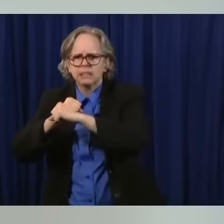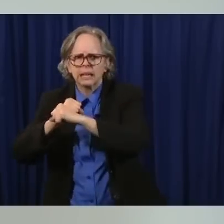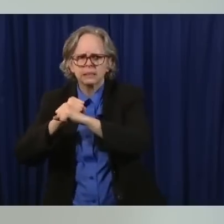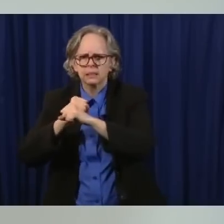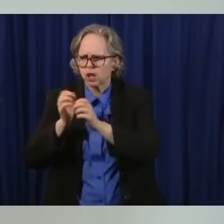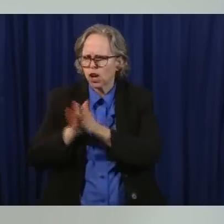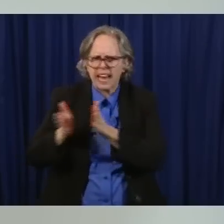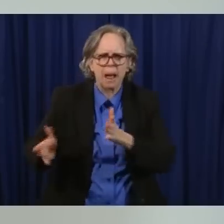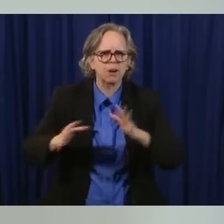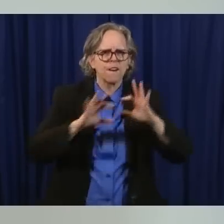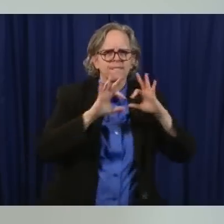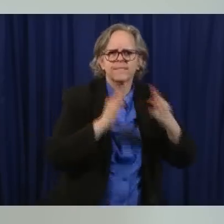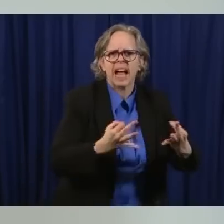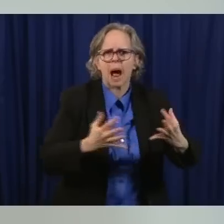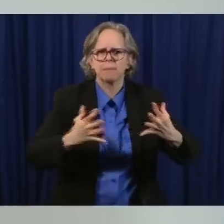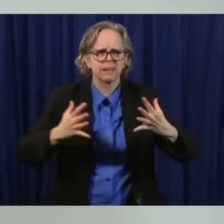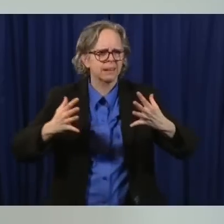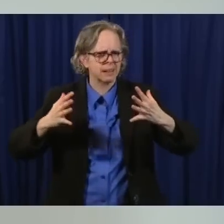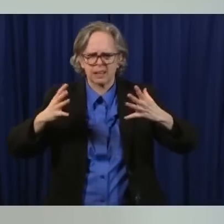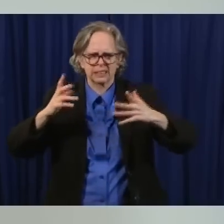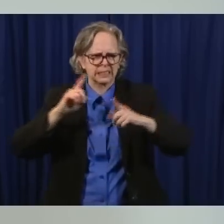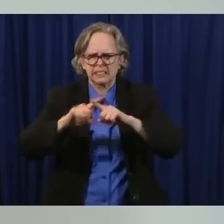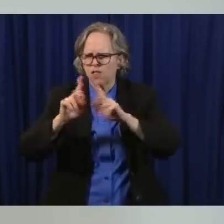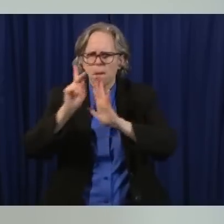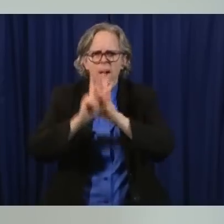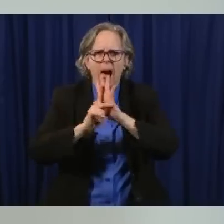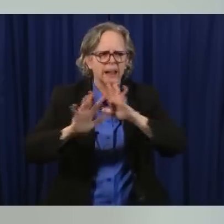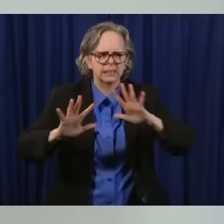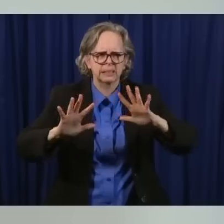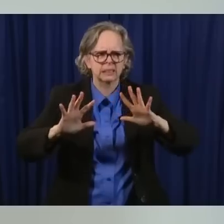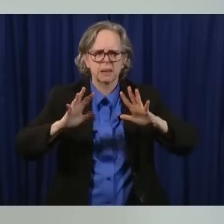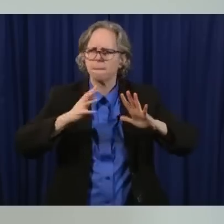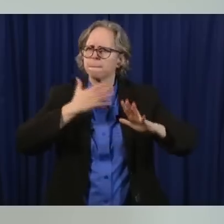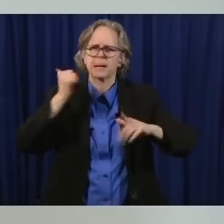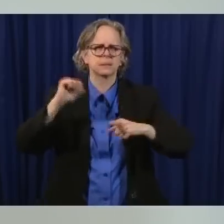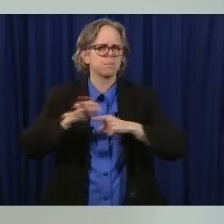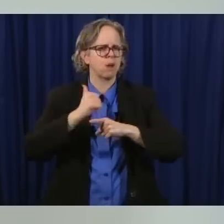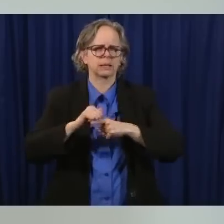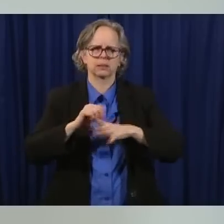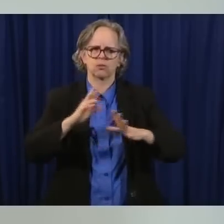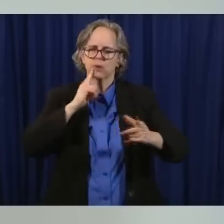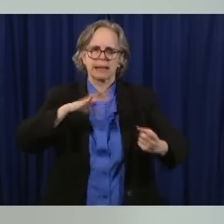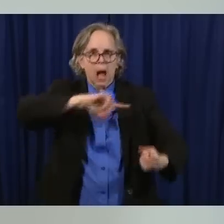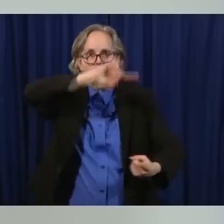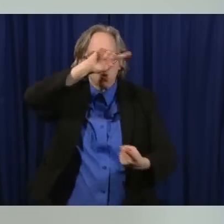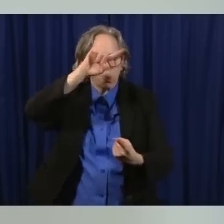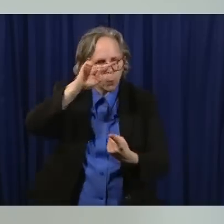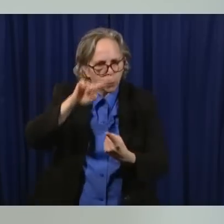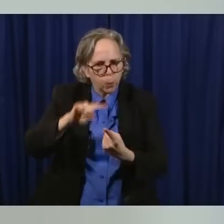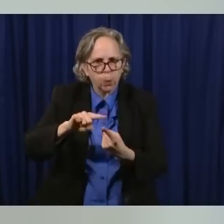CREDIT OF EVERYBODY IN OHIO, YOU ARE JUST TEAMS. DOING WHAT YOU NEED TO DO TO KEEP YOURSELF SAFE, YOUR NEIGHBORS, YOUR FAMILIES SAFE,